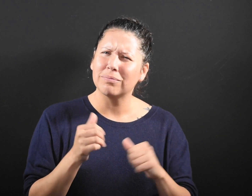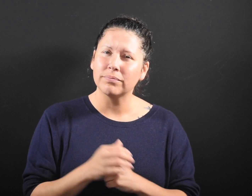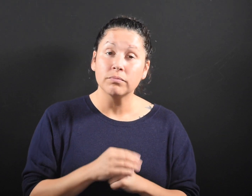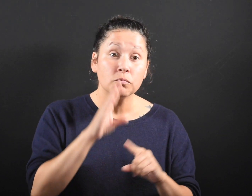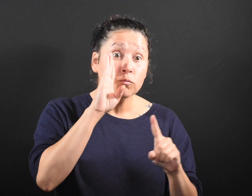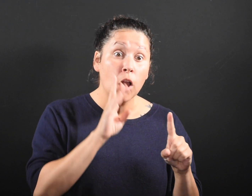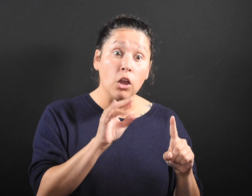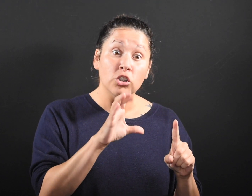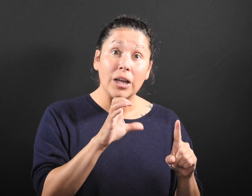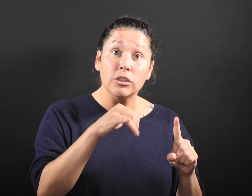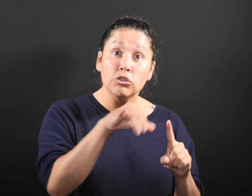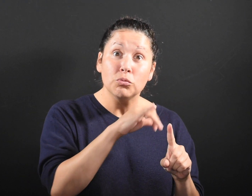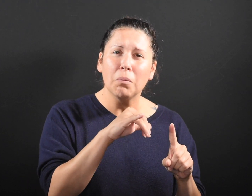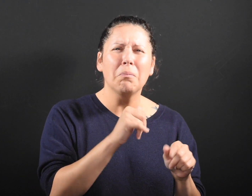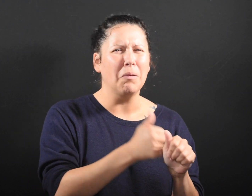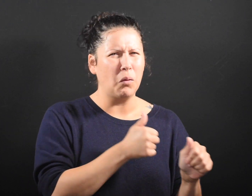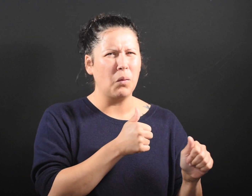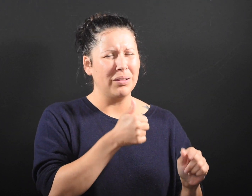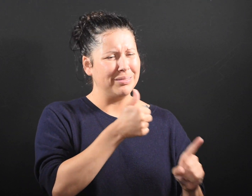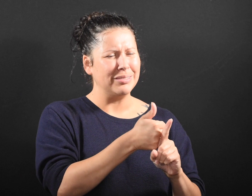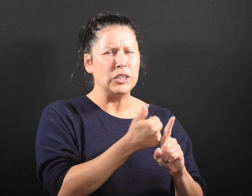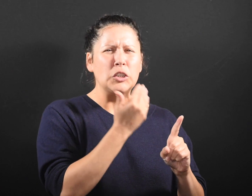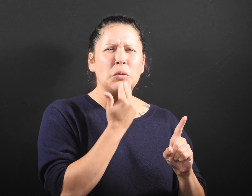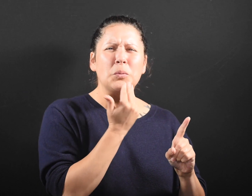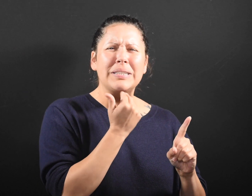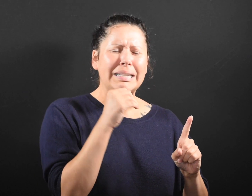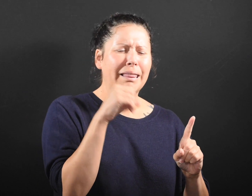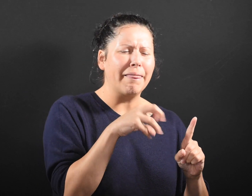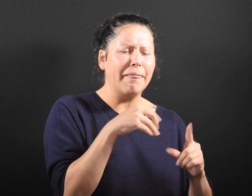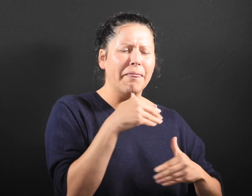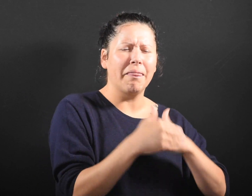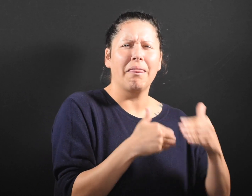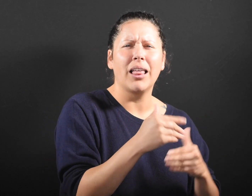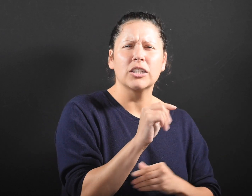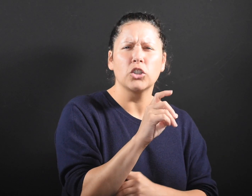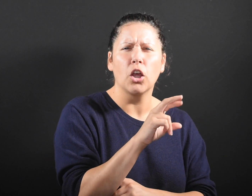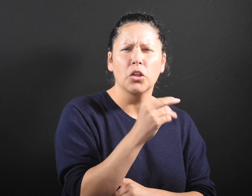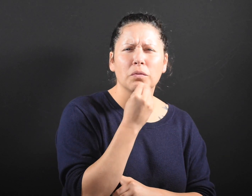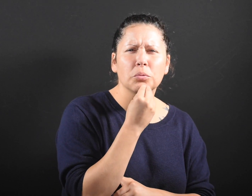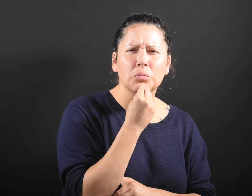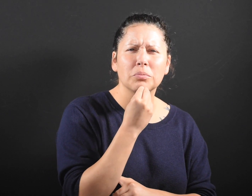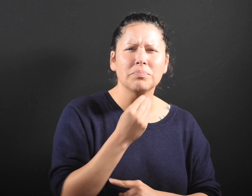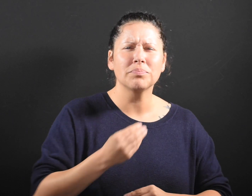milk and brown rice syrup, which is sometimes used as a sweetener in processed toddler foods.